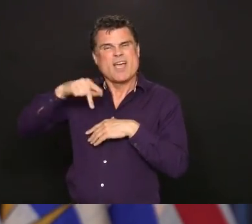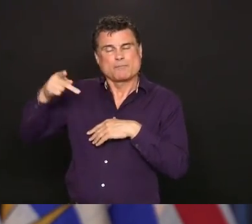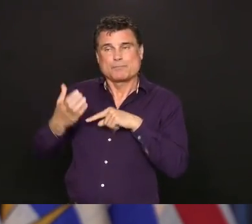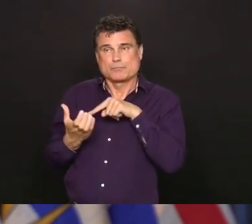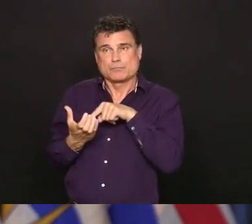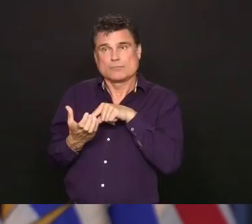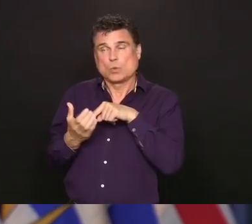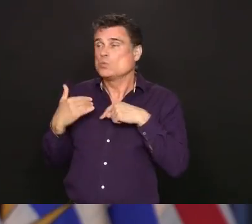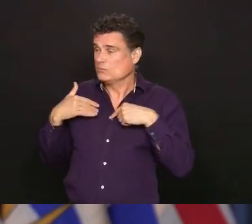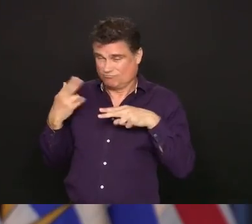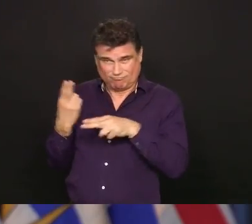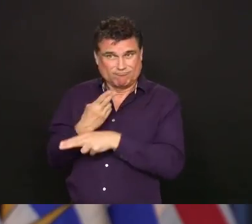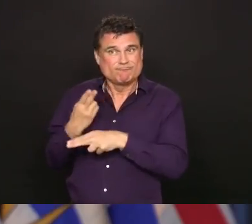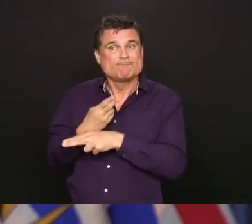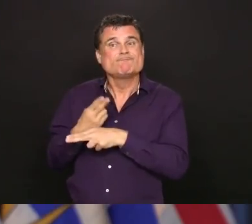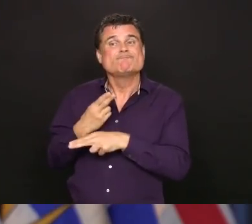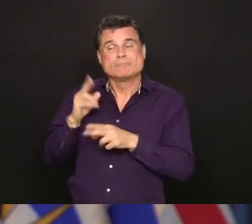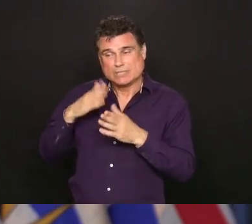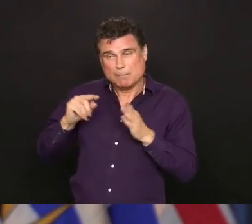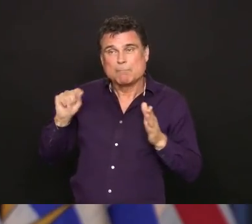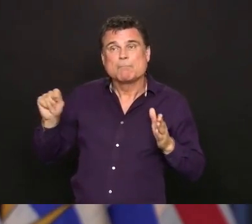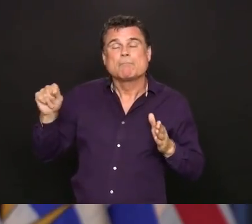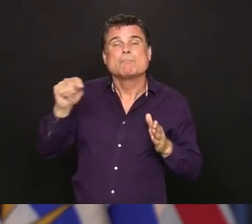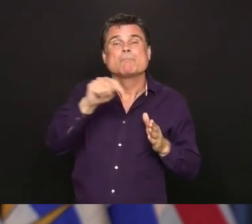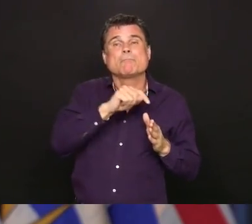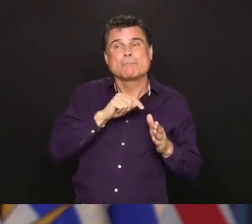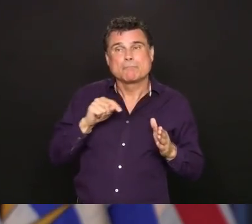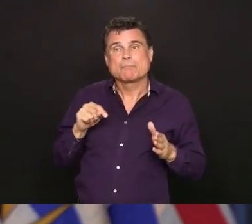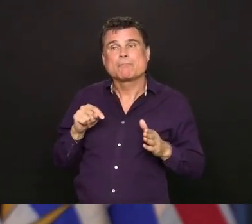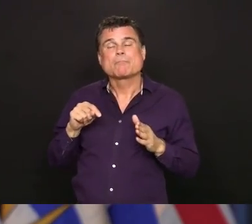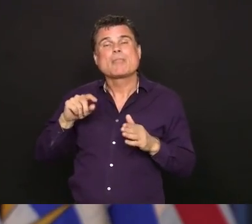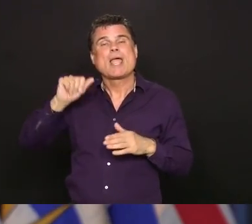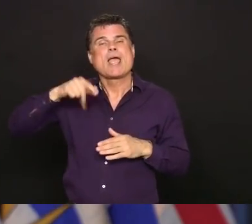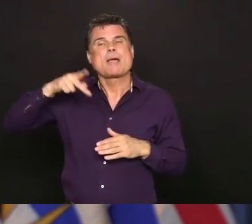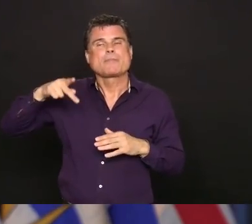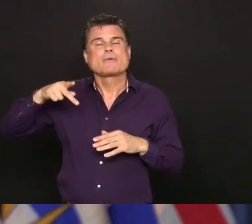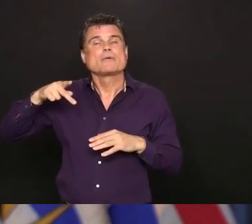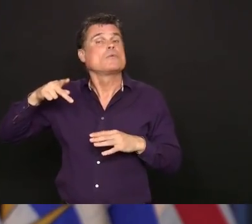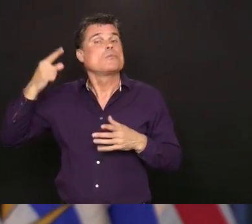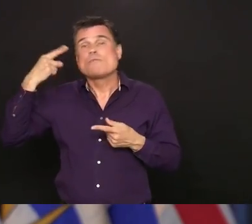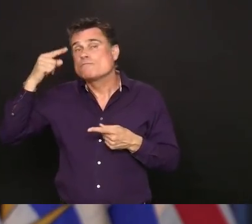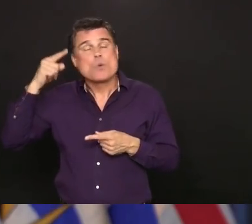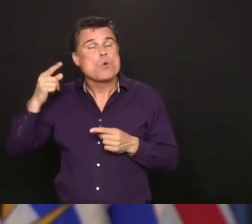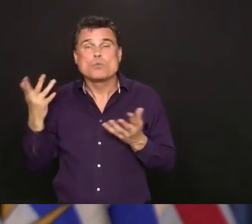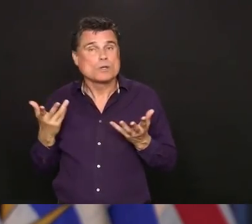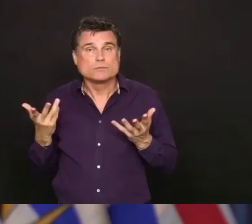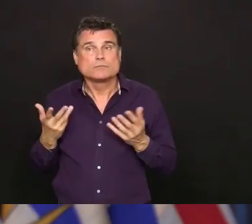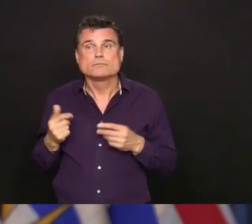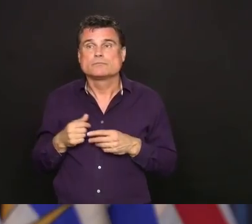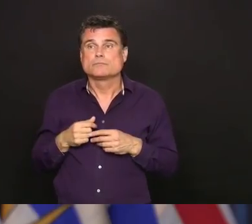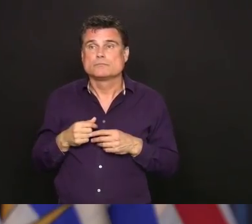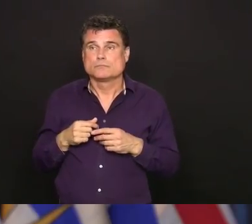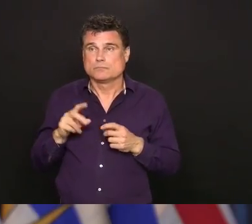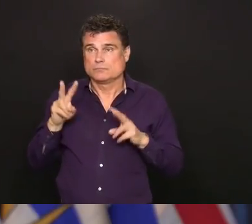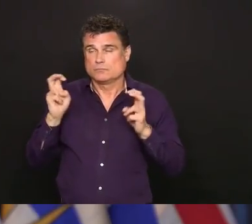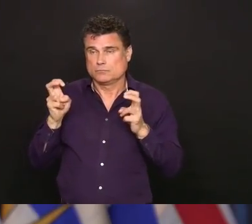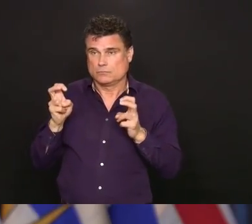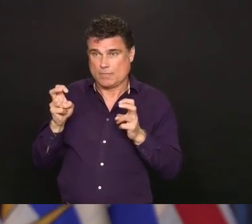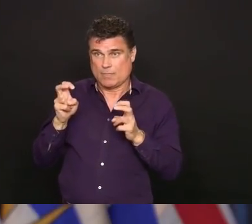people after they've been identified. There is an initiative nationally to look at an app that people would voluntarily put on